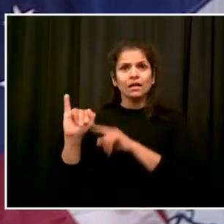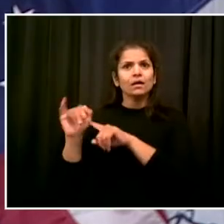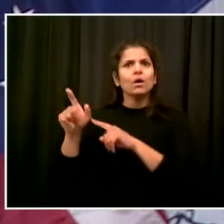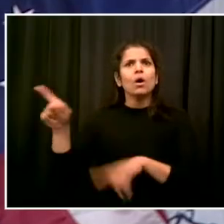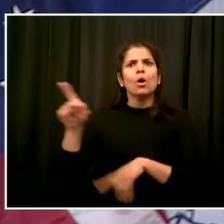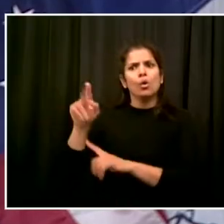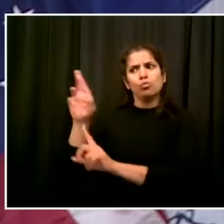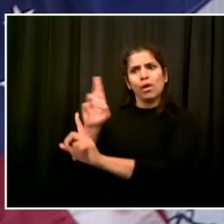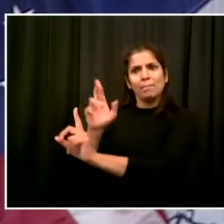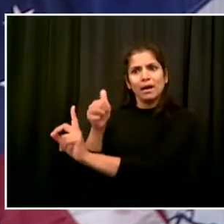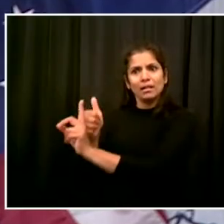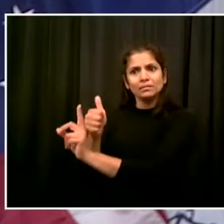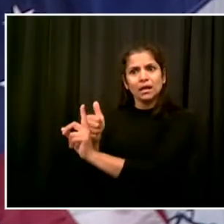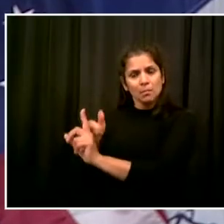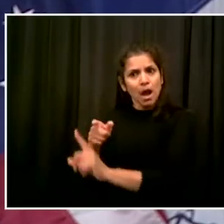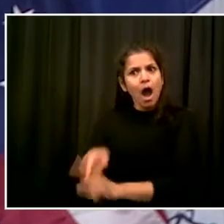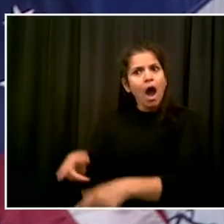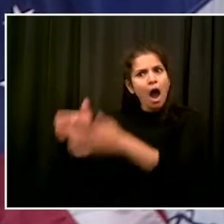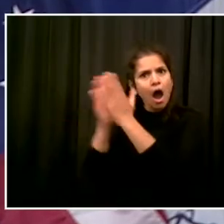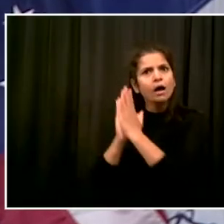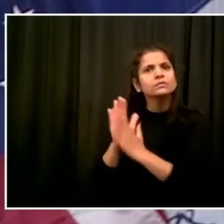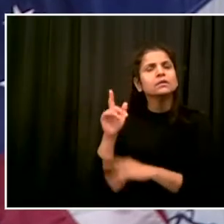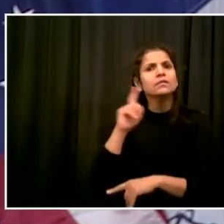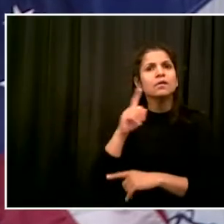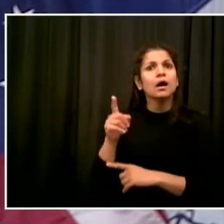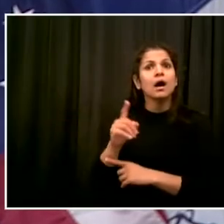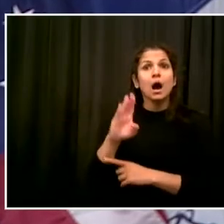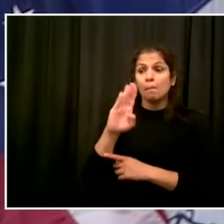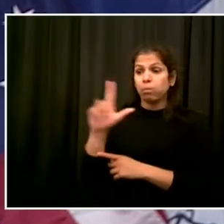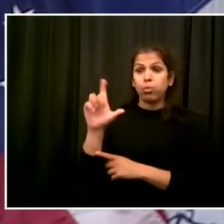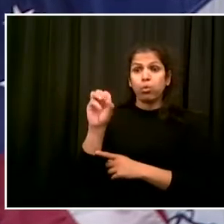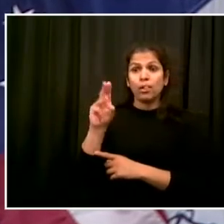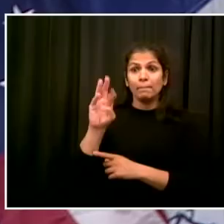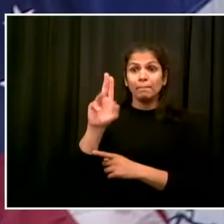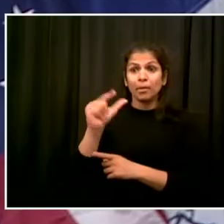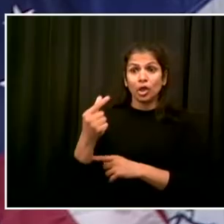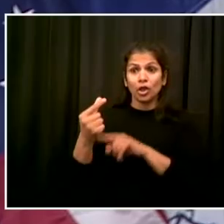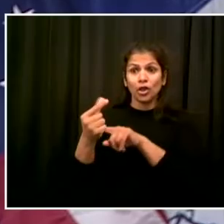BLOOMBERG